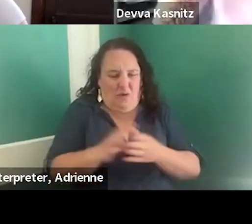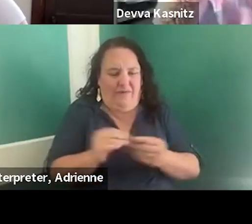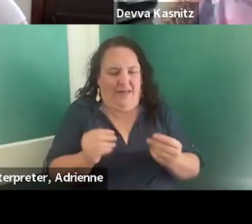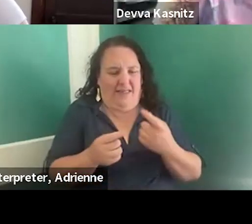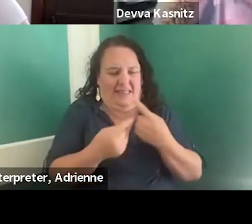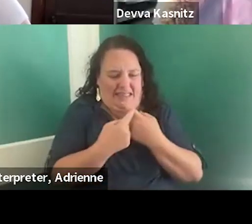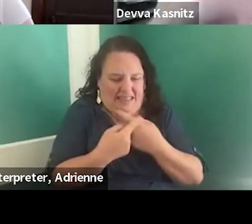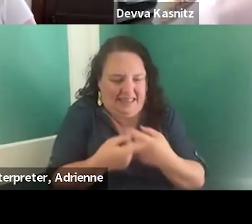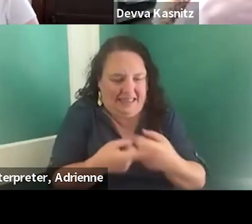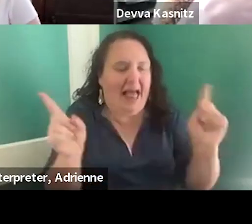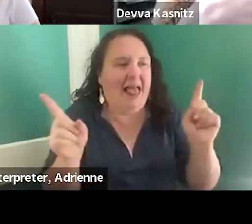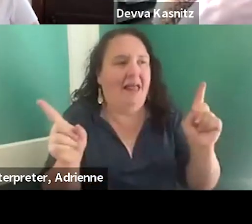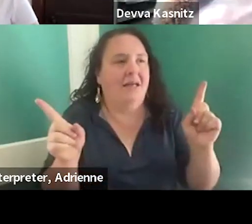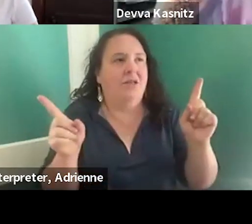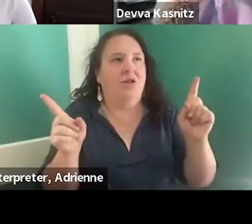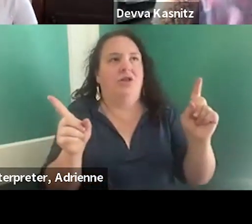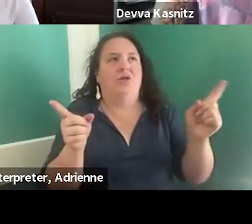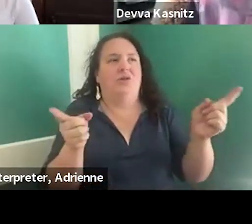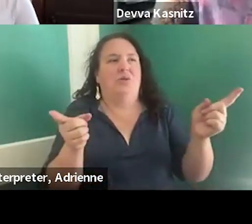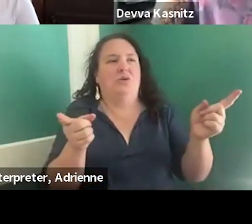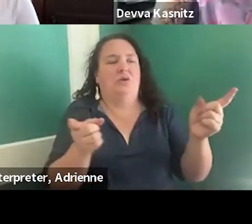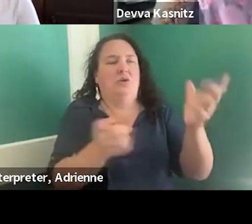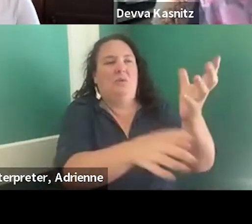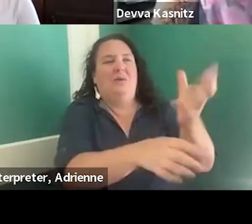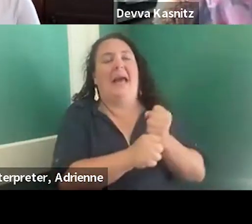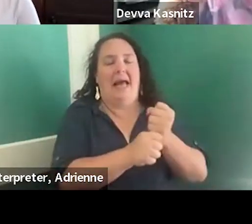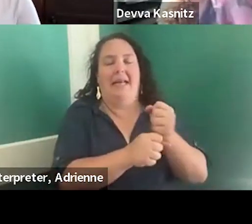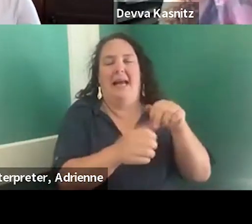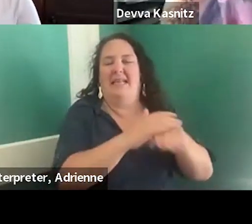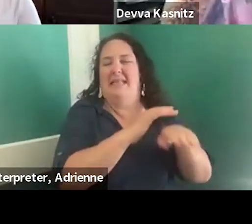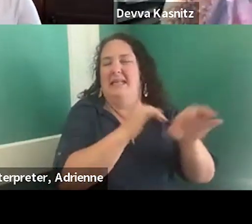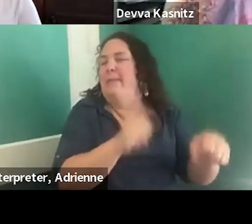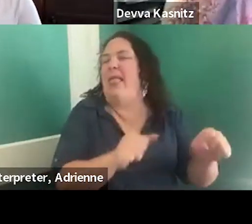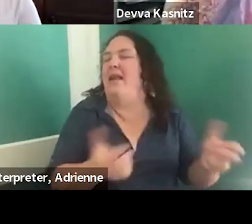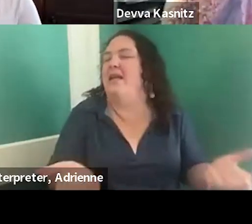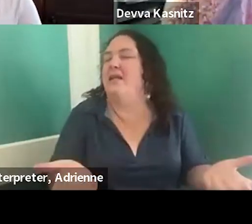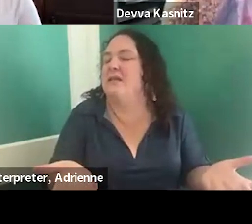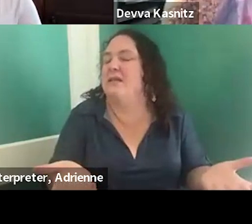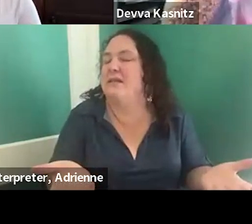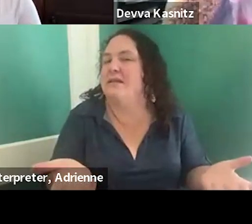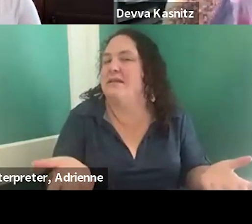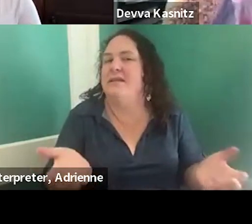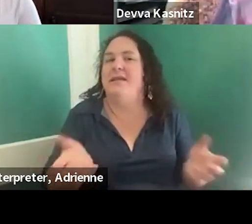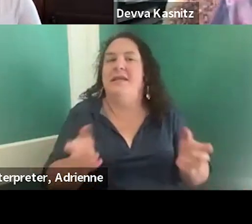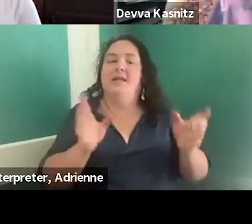It is astounding to me-- from a business perspective, just purely on a business perspective,